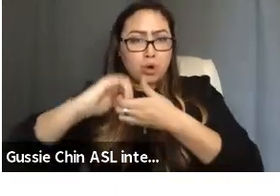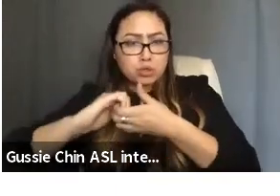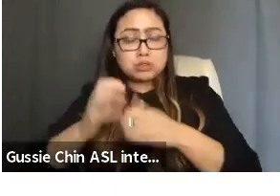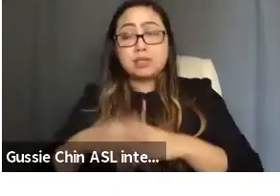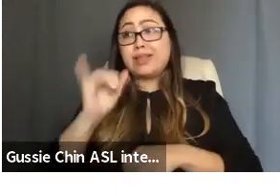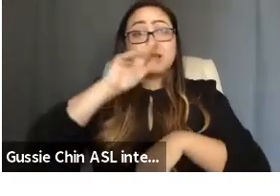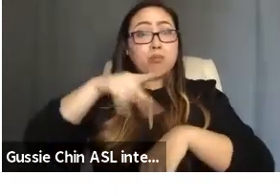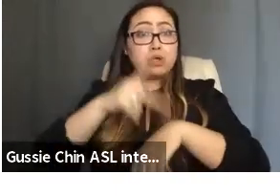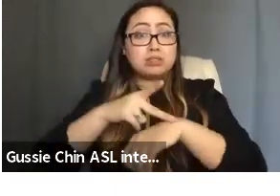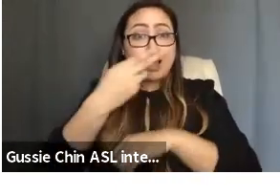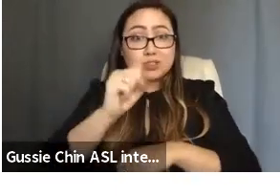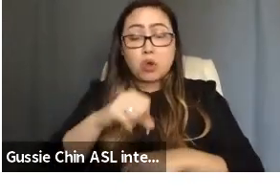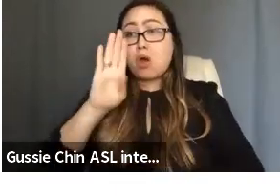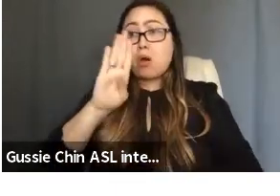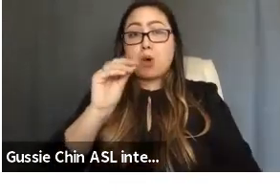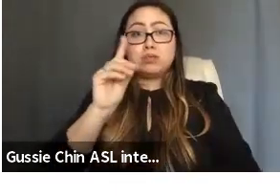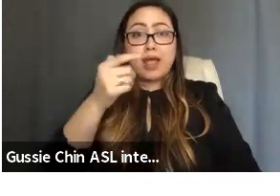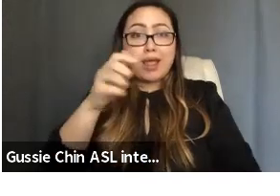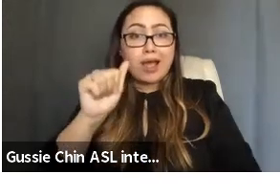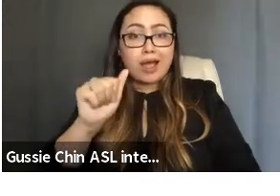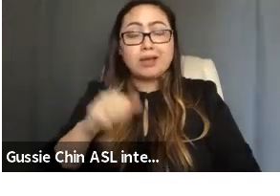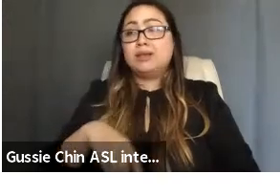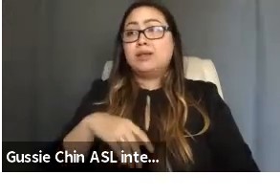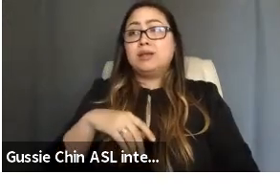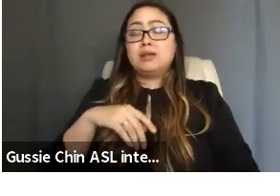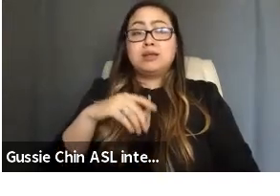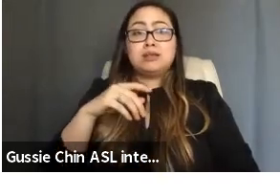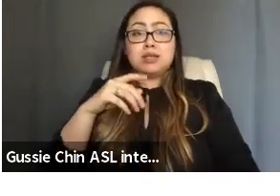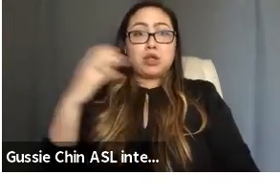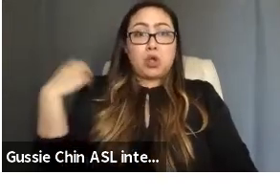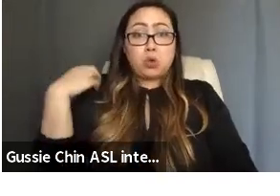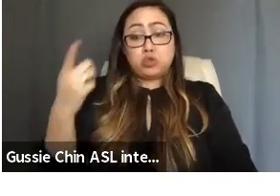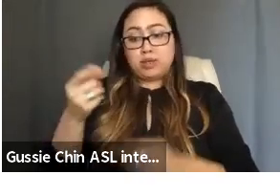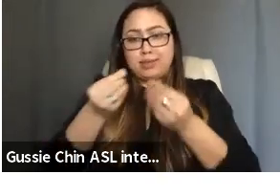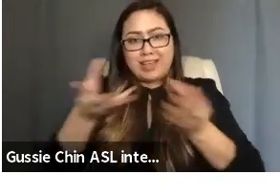the bodega owner or the soccer coach and they give information to their community on necessary